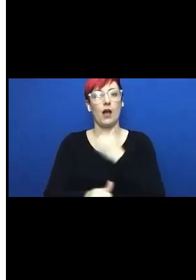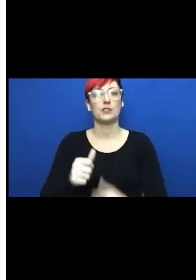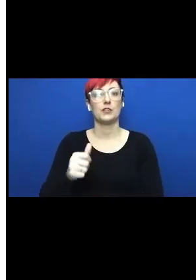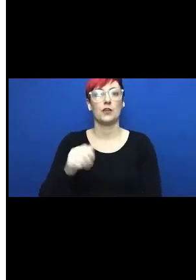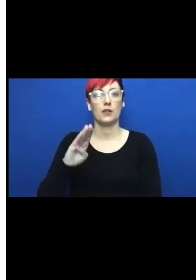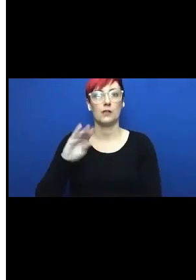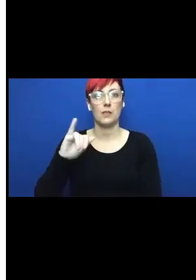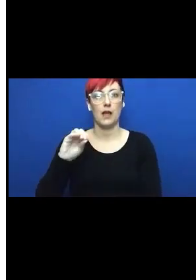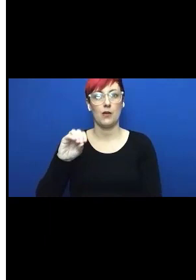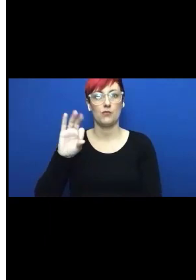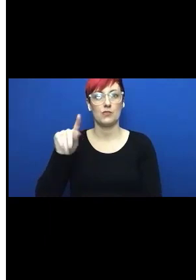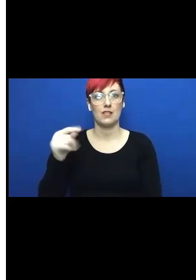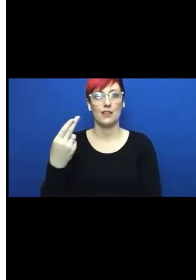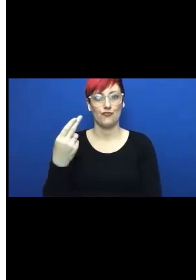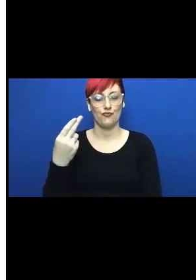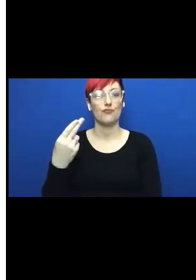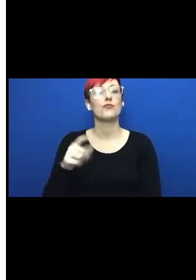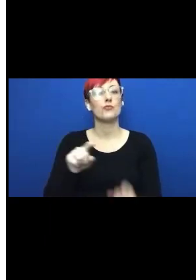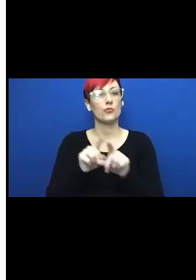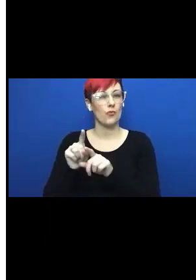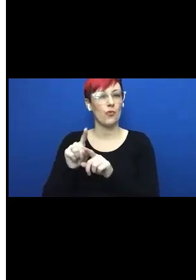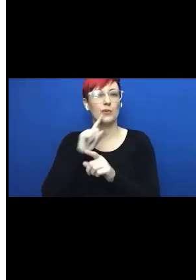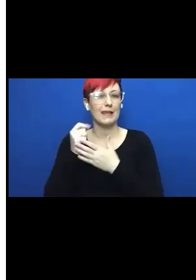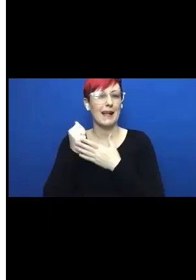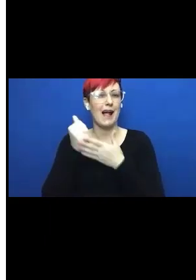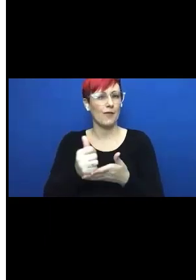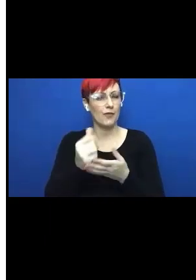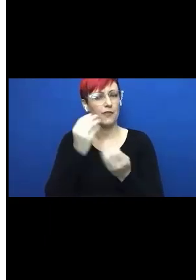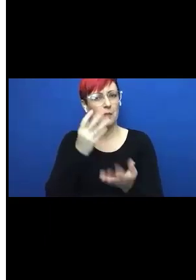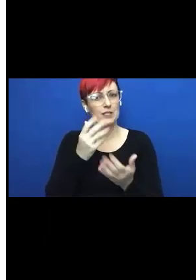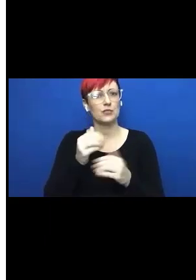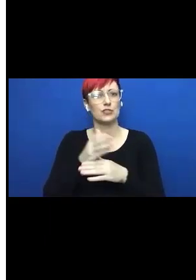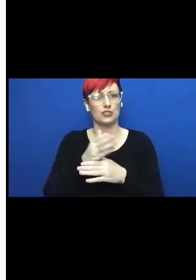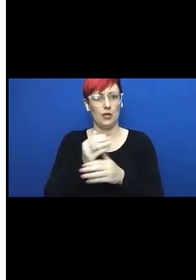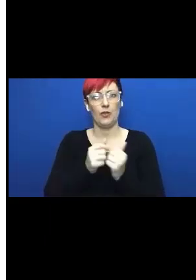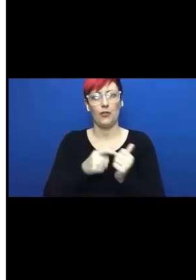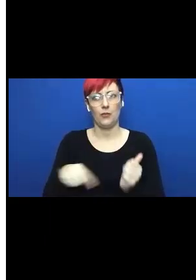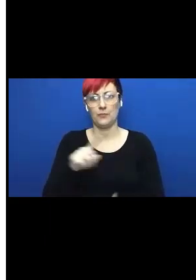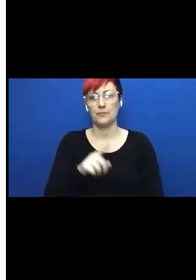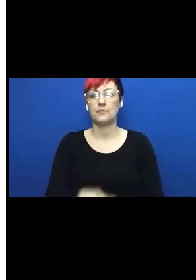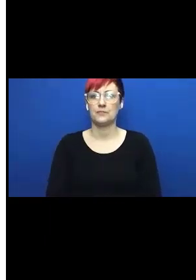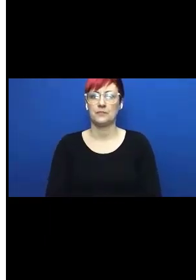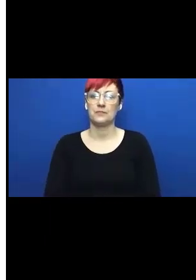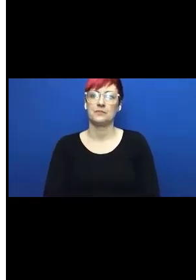And this is all helpful information for us to share with you guys. Next slide, Kristin.